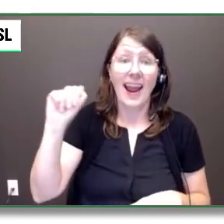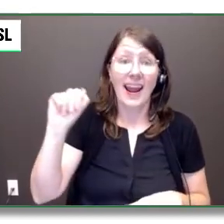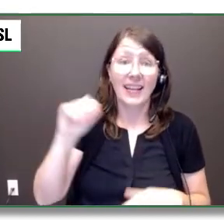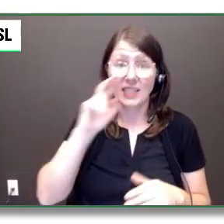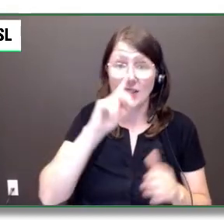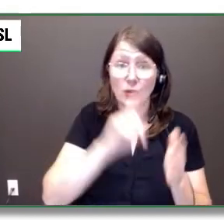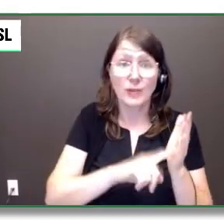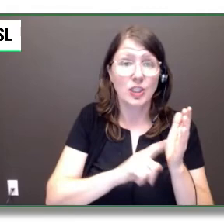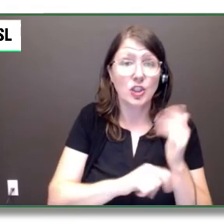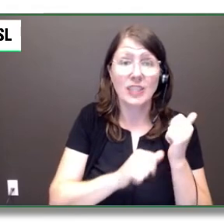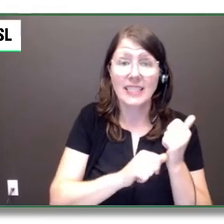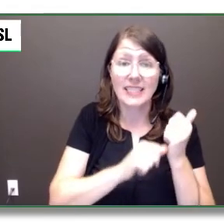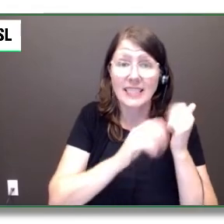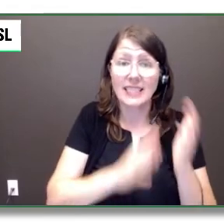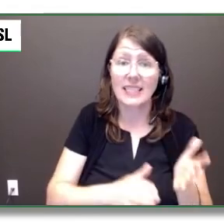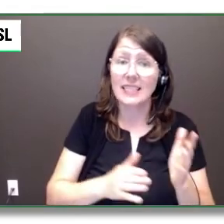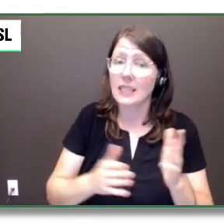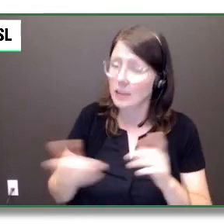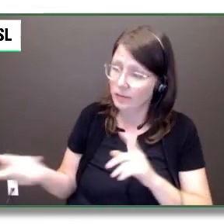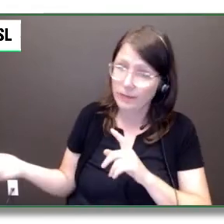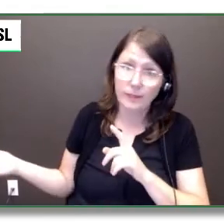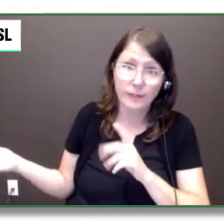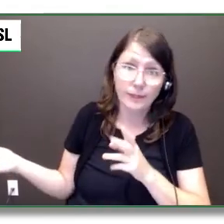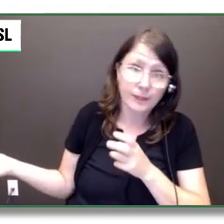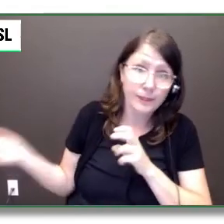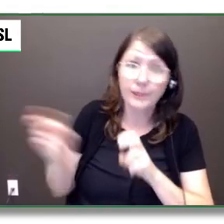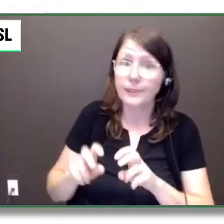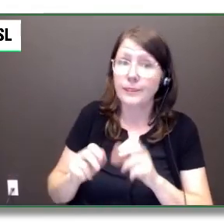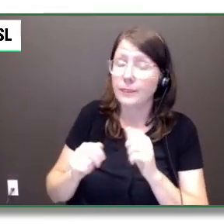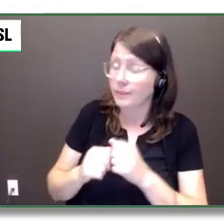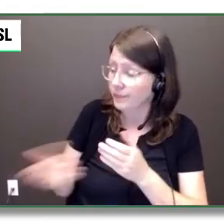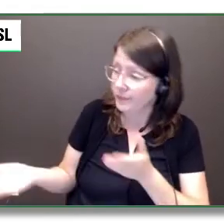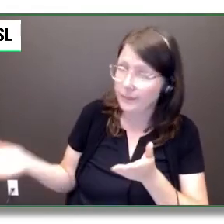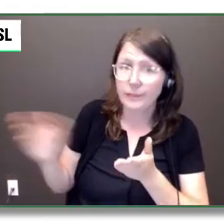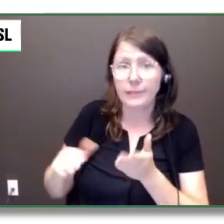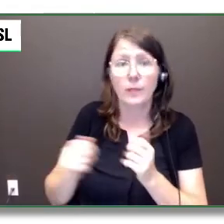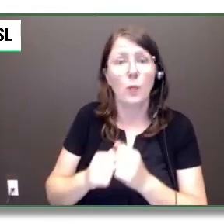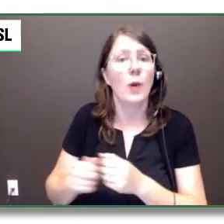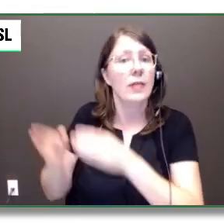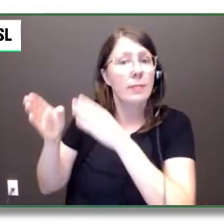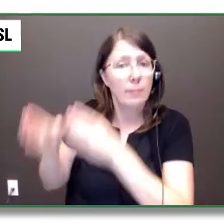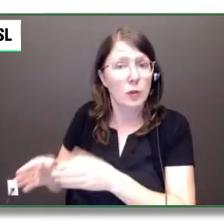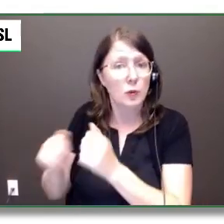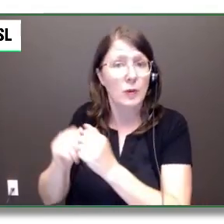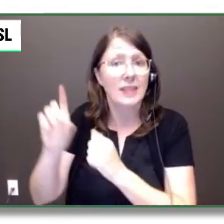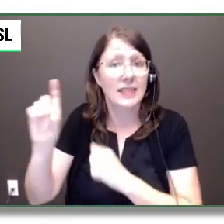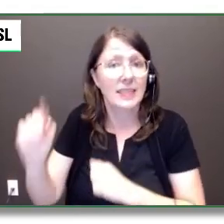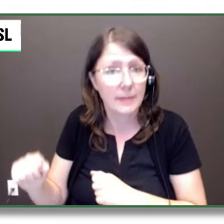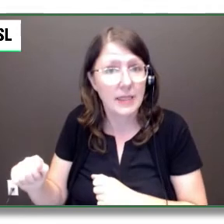videotaped um they were asked questions that we had interpreters there um